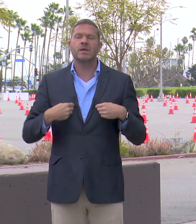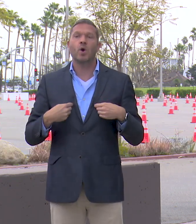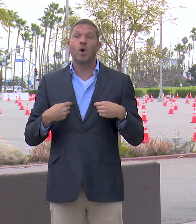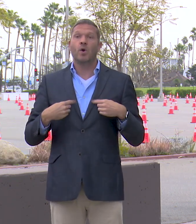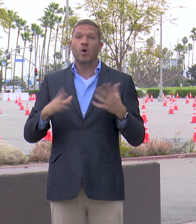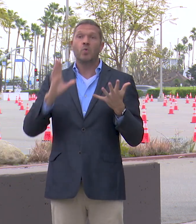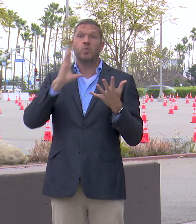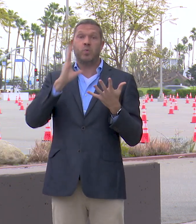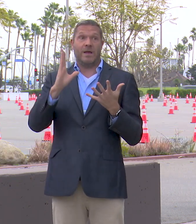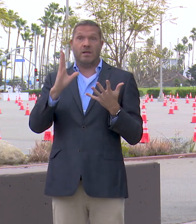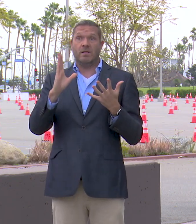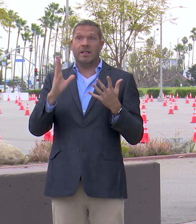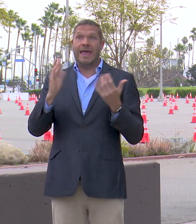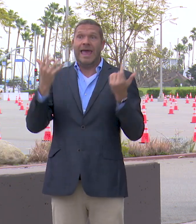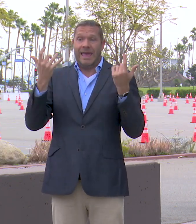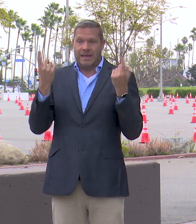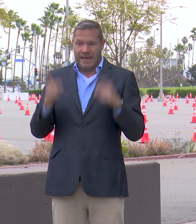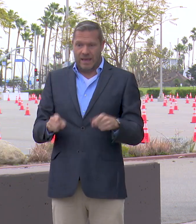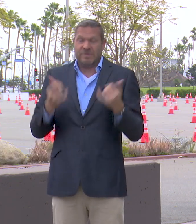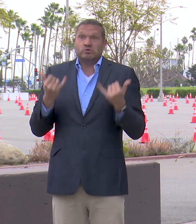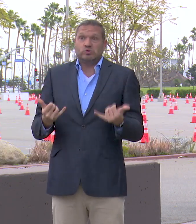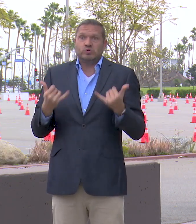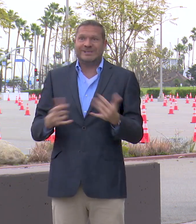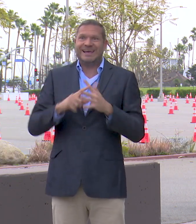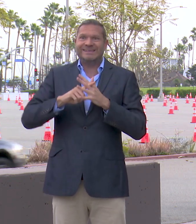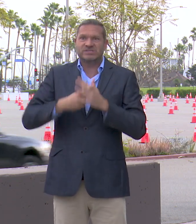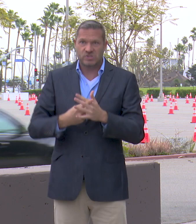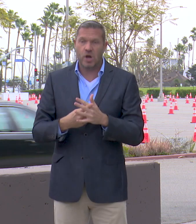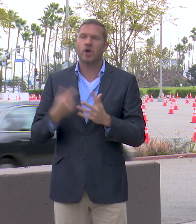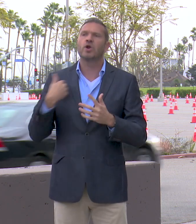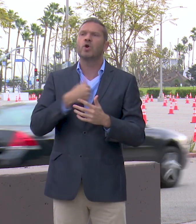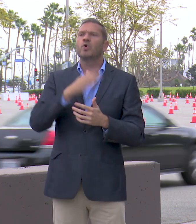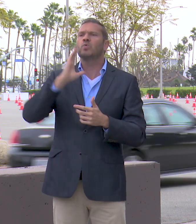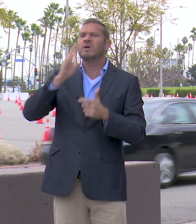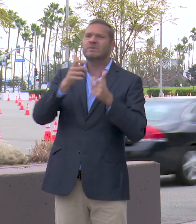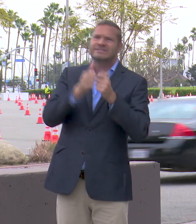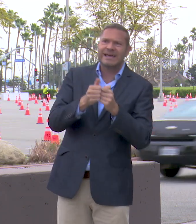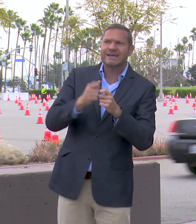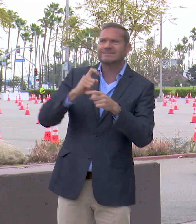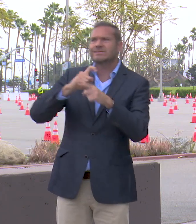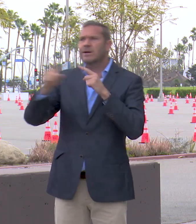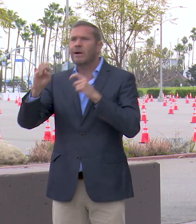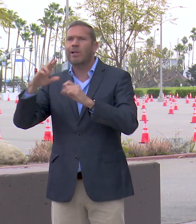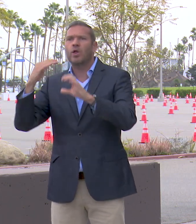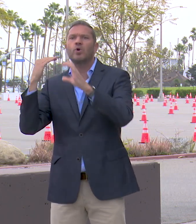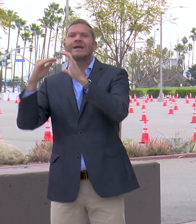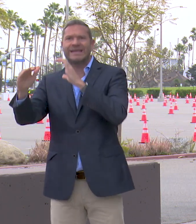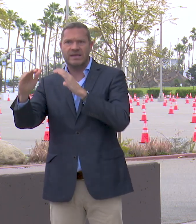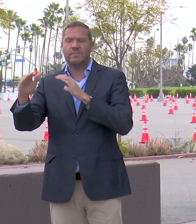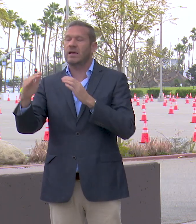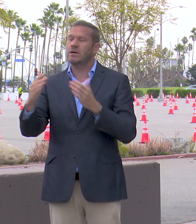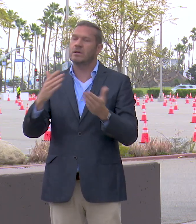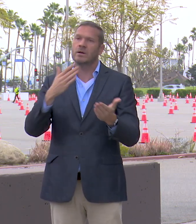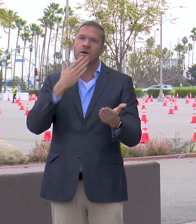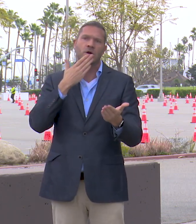We tested it over the weekend and we feel really good about it. We'll text you, we'll call you, we'll email you. It's a really great system. It's a one stop shop.